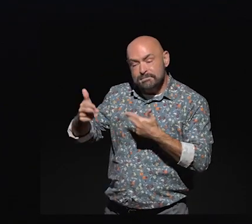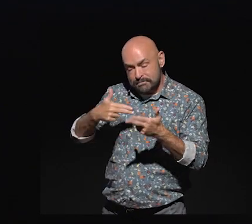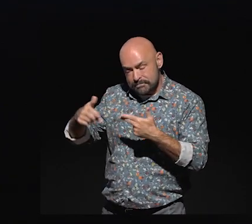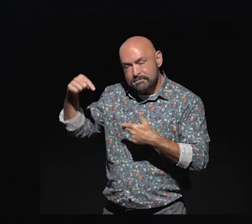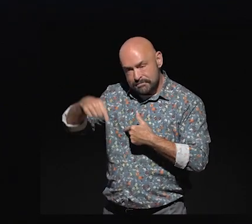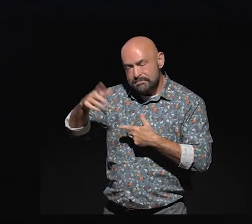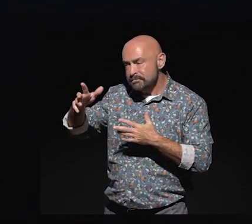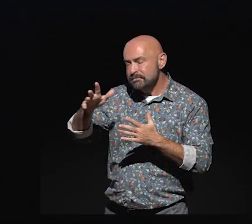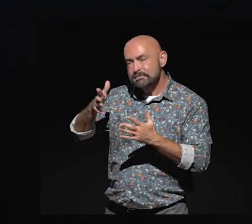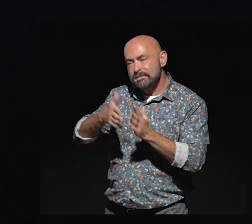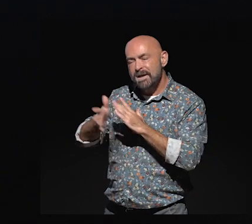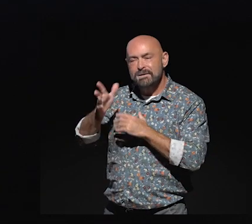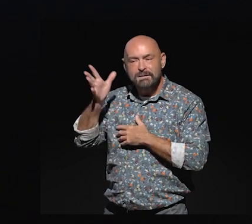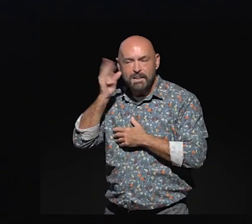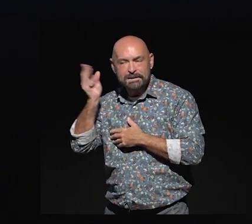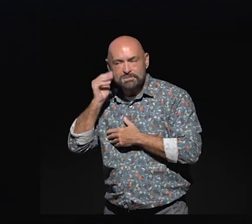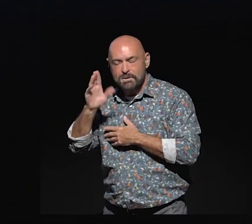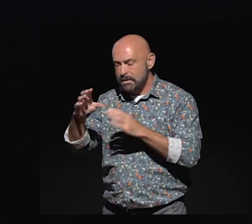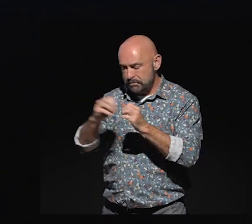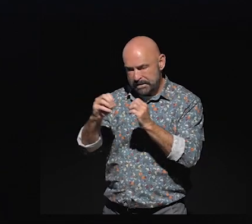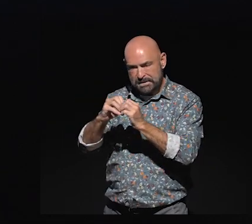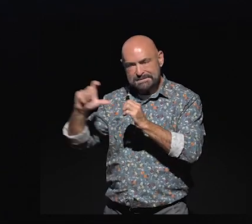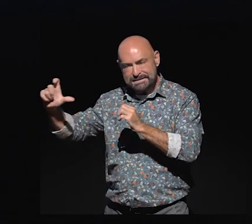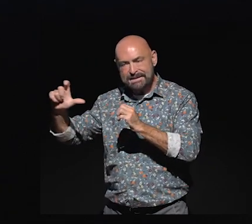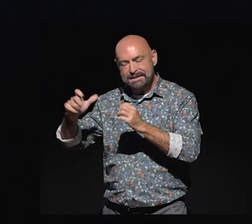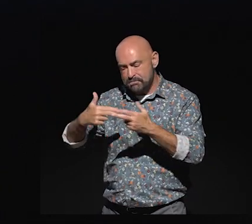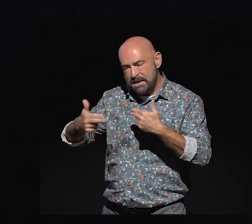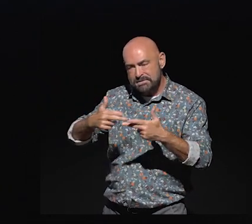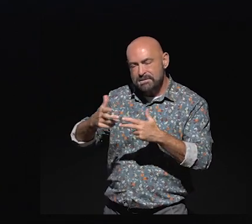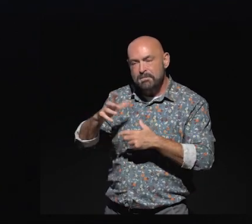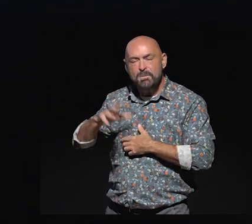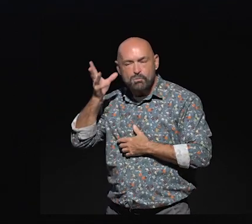in 'The Listener', the BBC magazine for people who listen to radio,